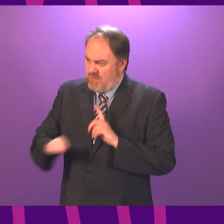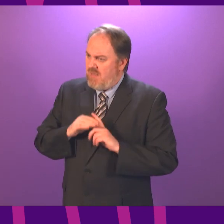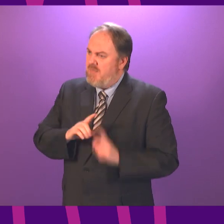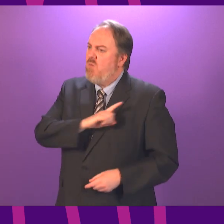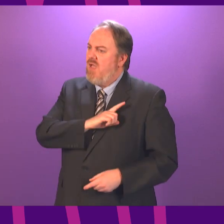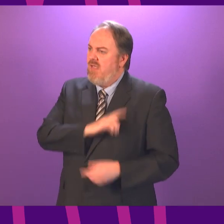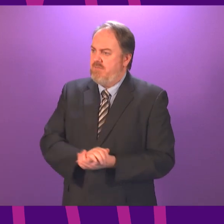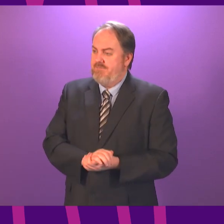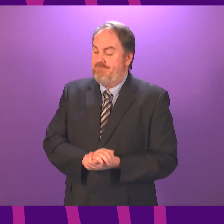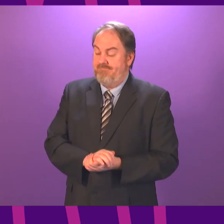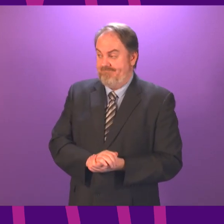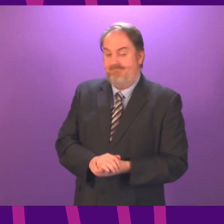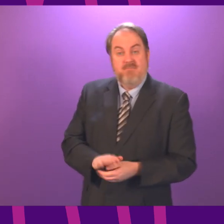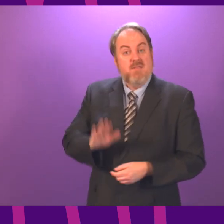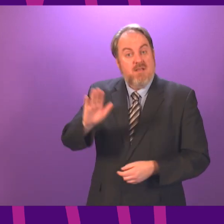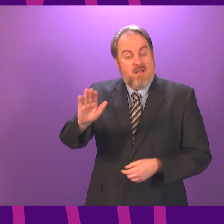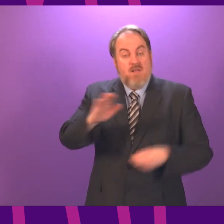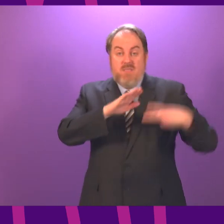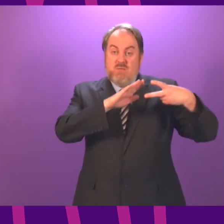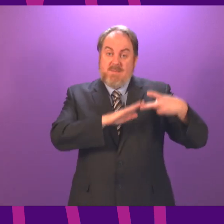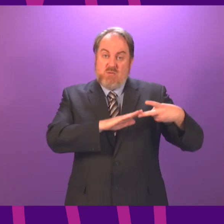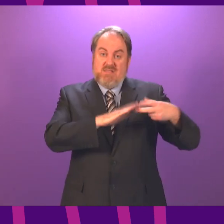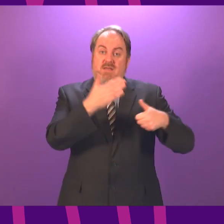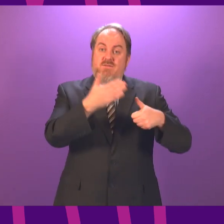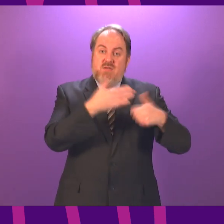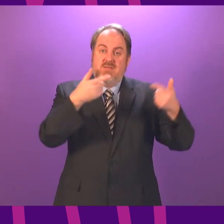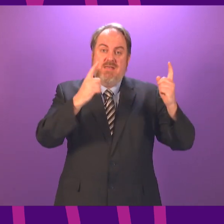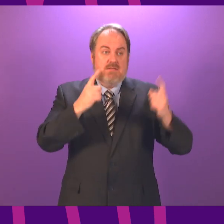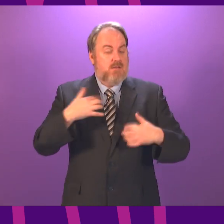be delighted to discuss that proposal and any other proposals directly with Jamie Greene.